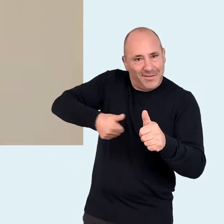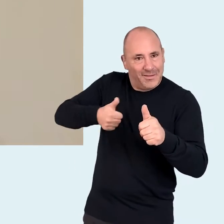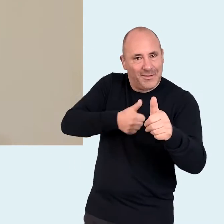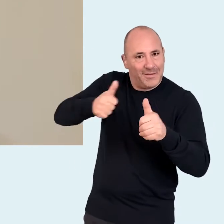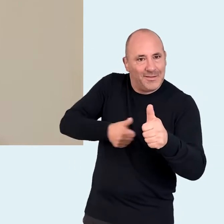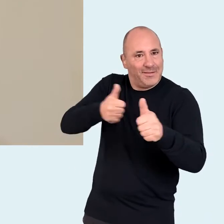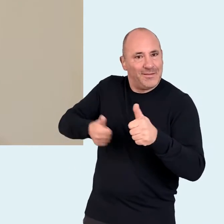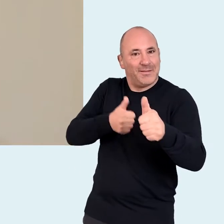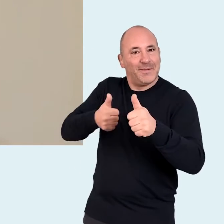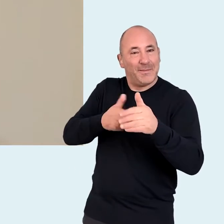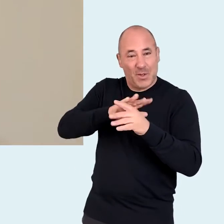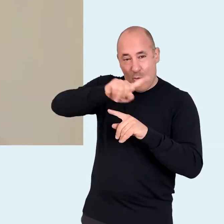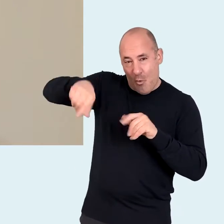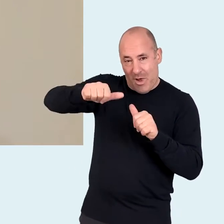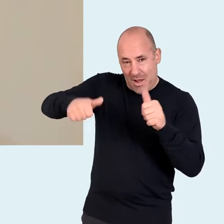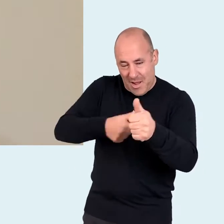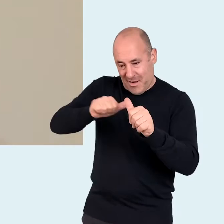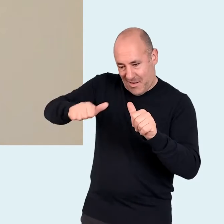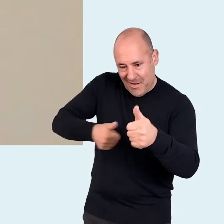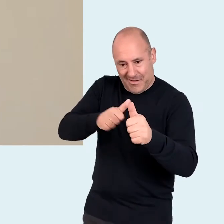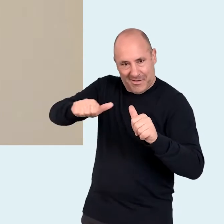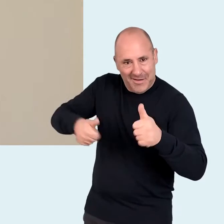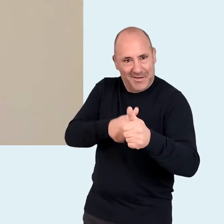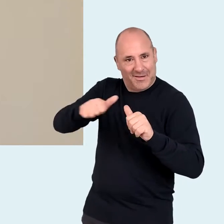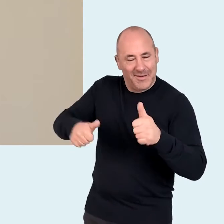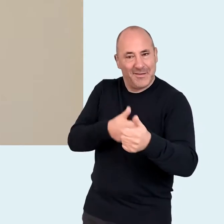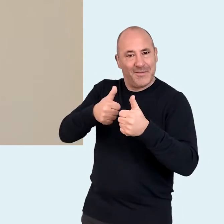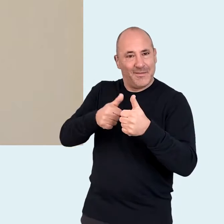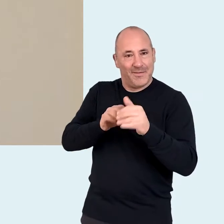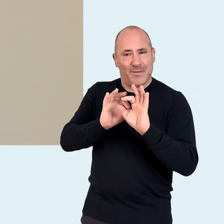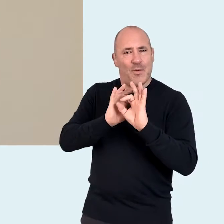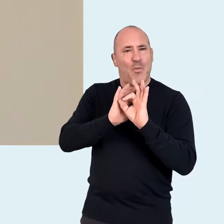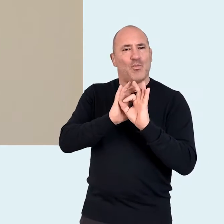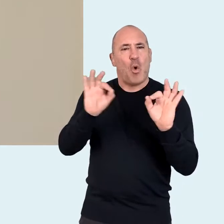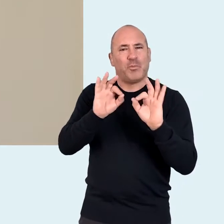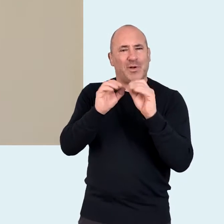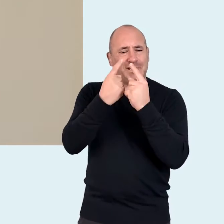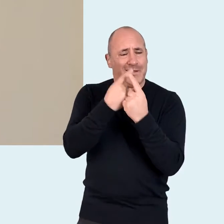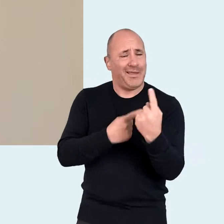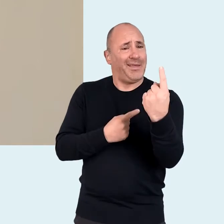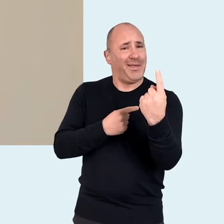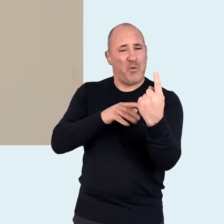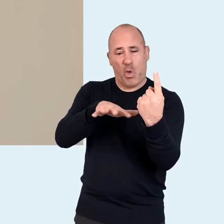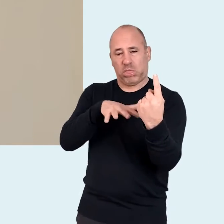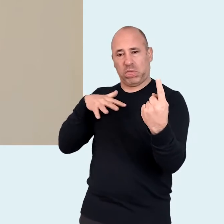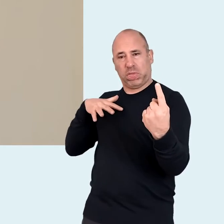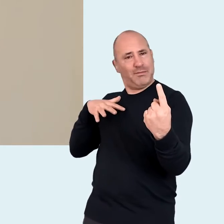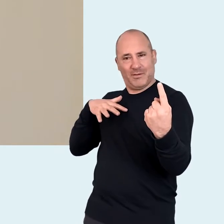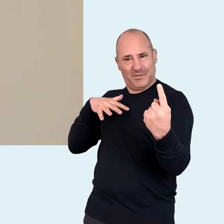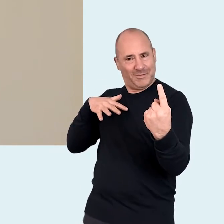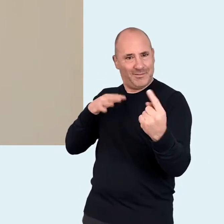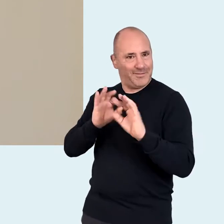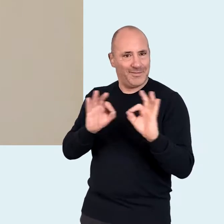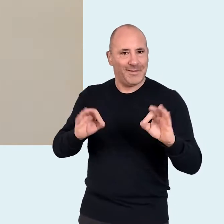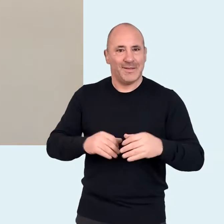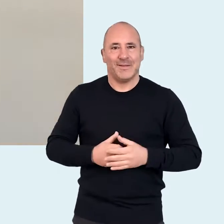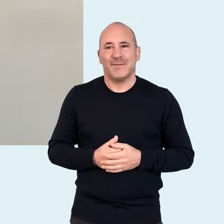me forwards. In that way, everybody is pushing each other forwards. No one gets left behind.